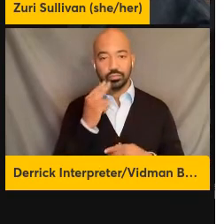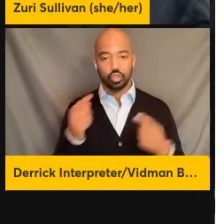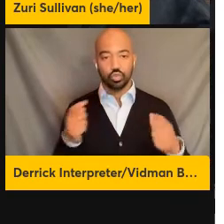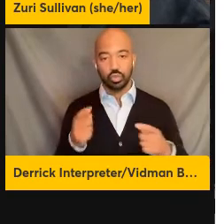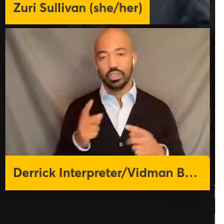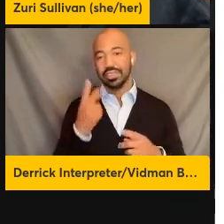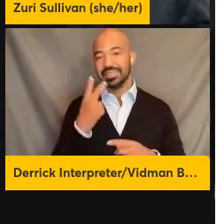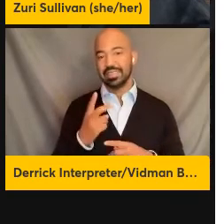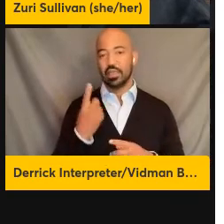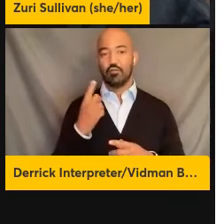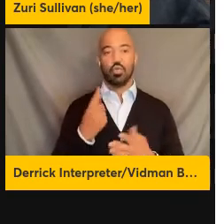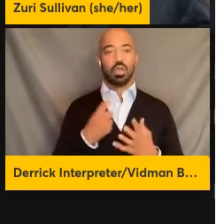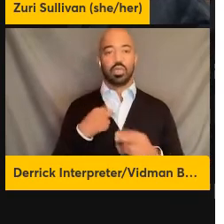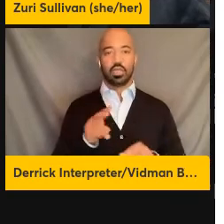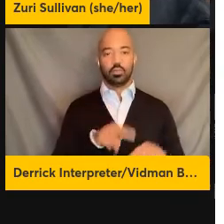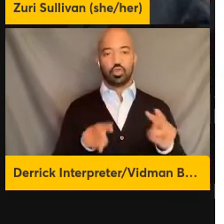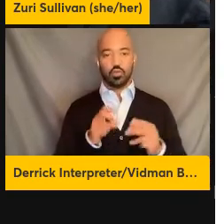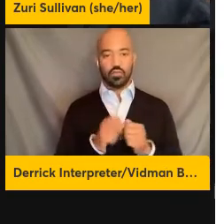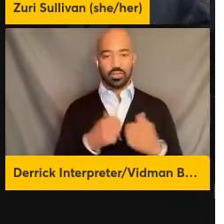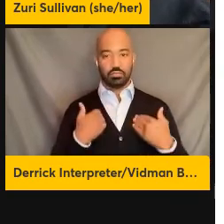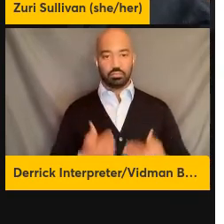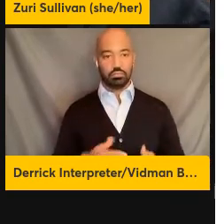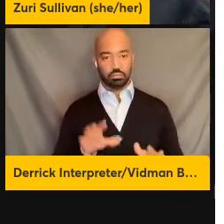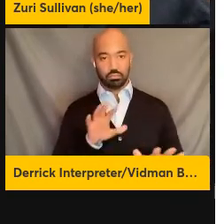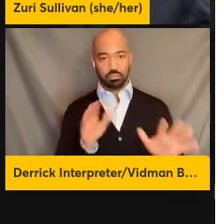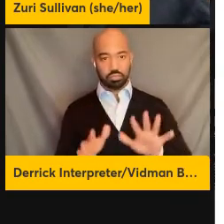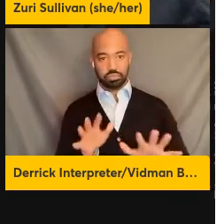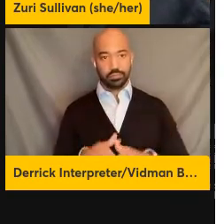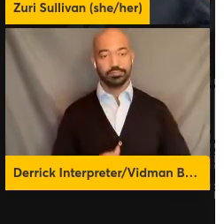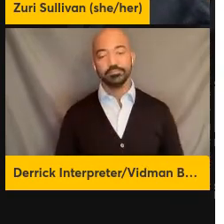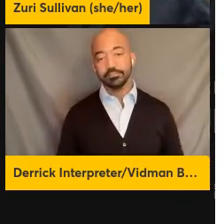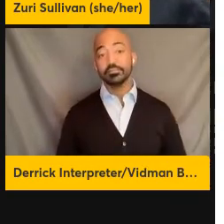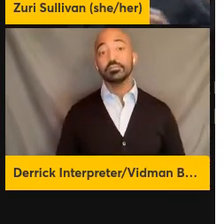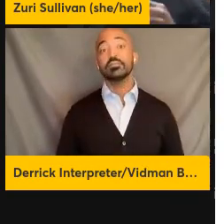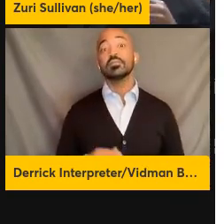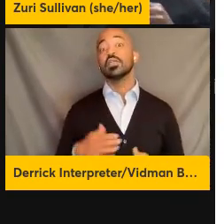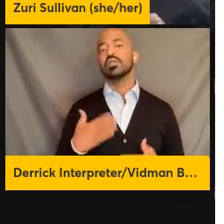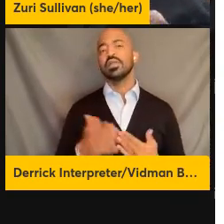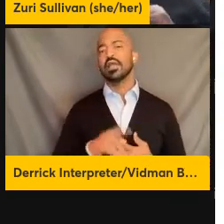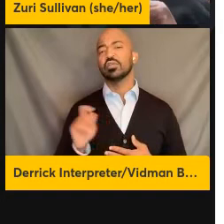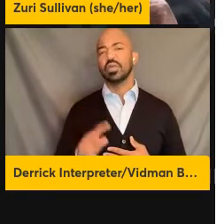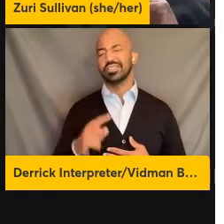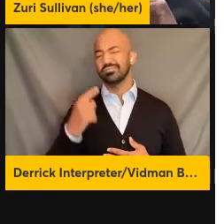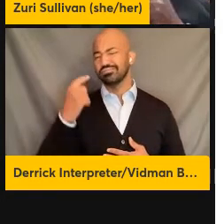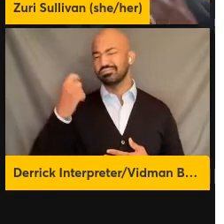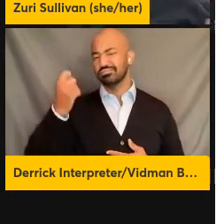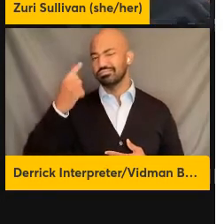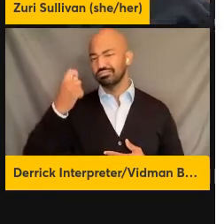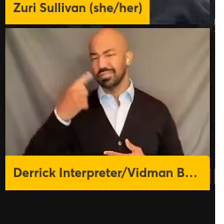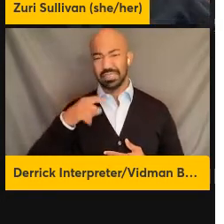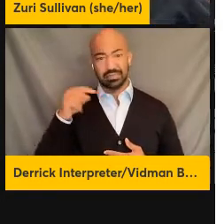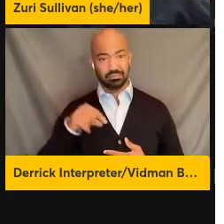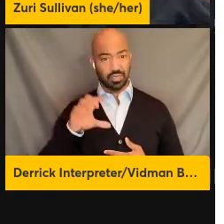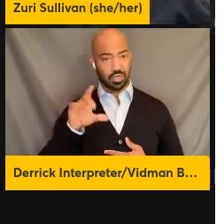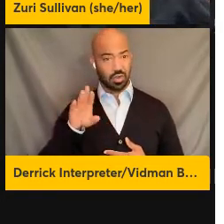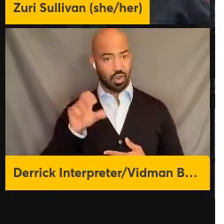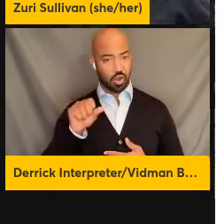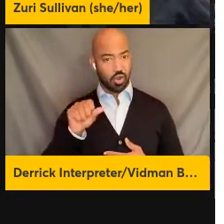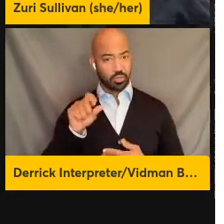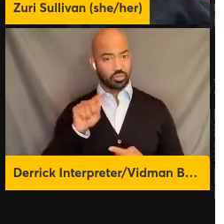observed. The next question that we wanted to ask is whether or not this carbohydrate transcriptional program induction was